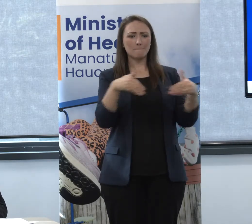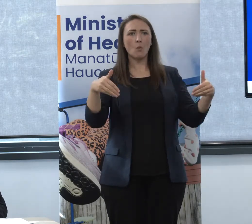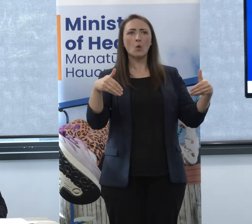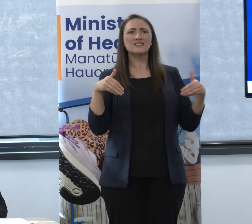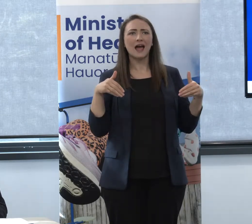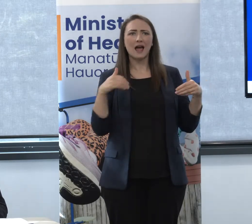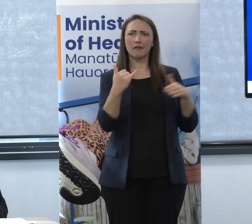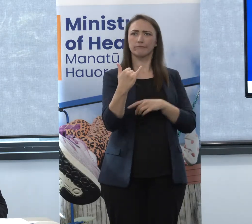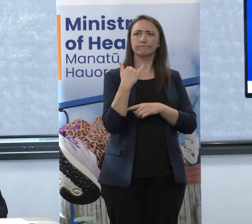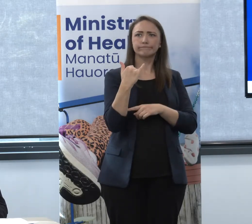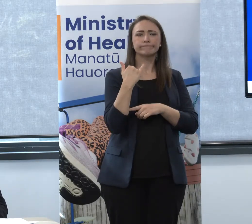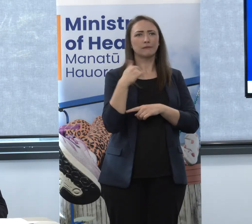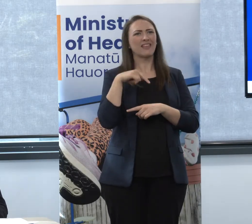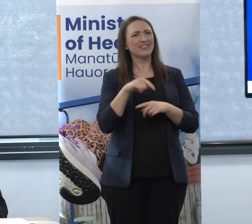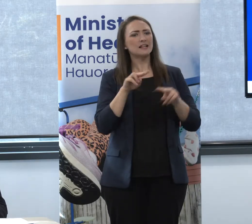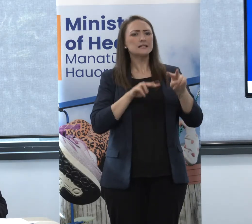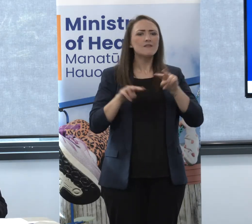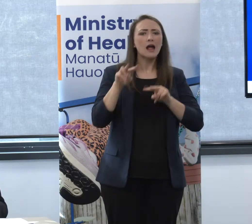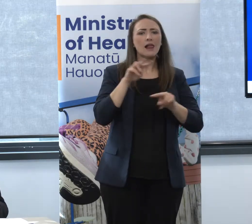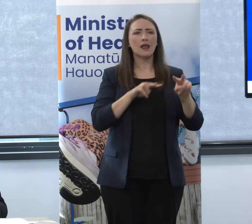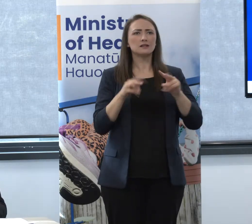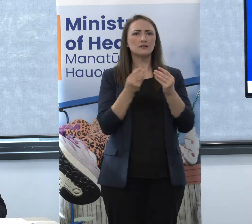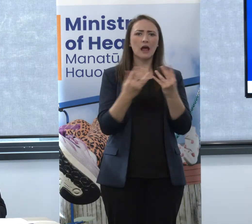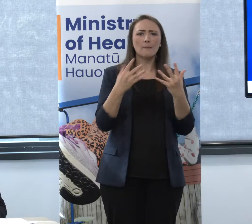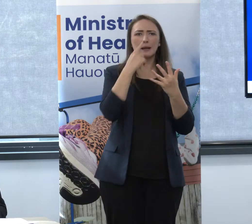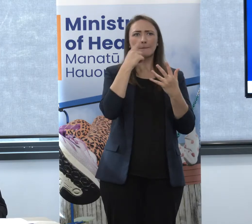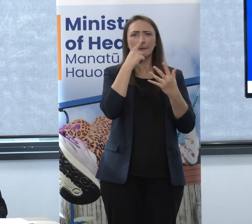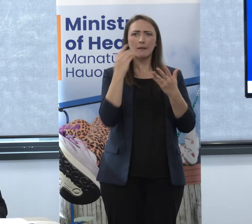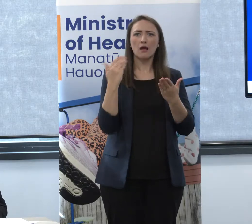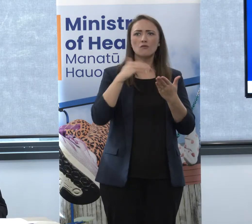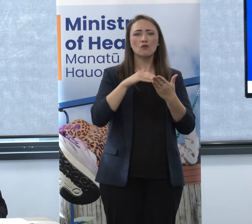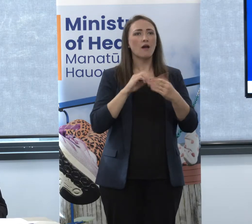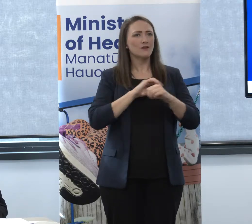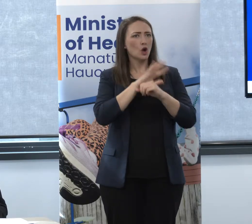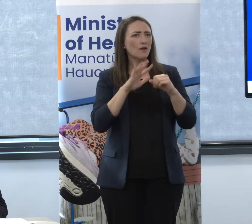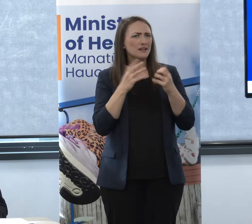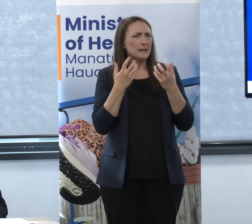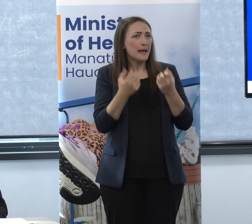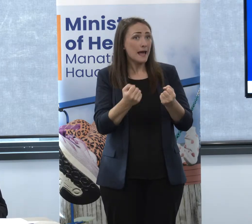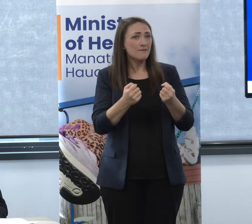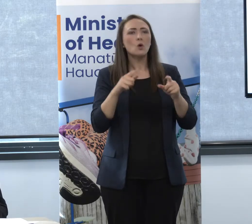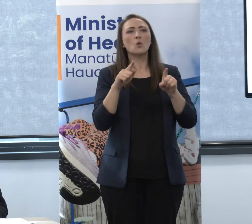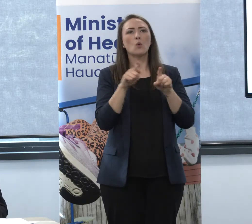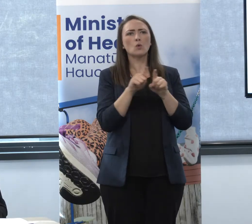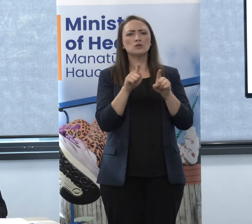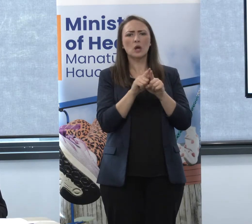overview of our order and post